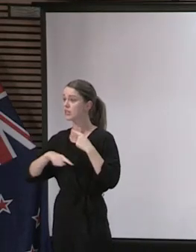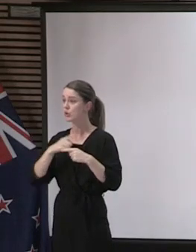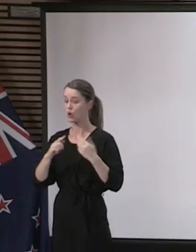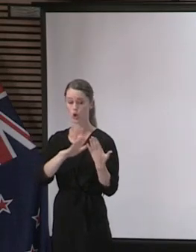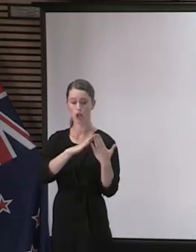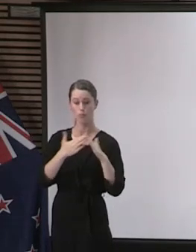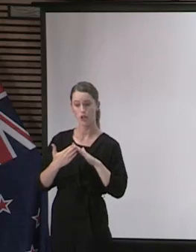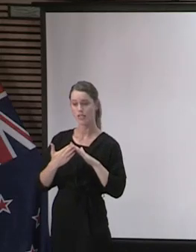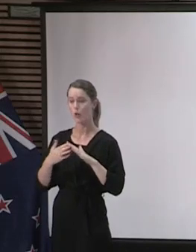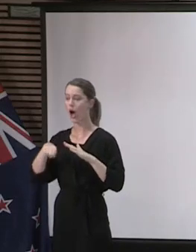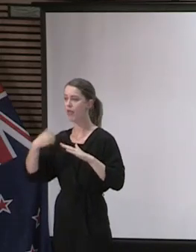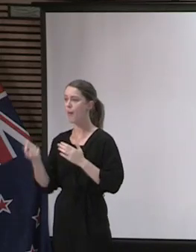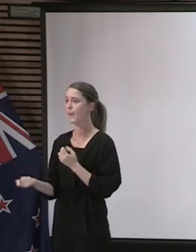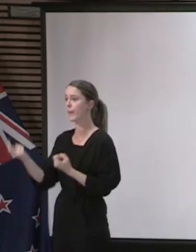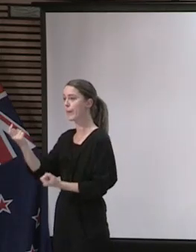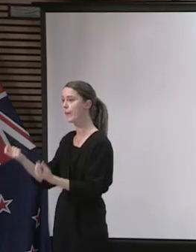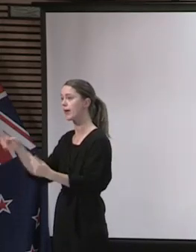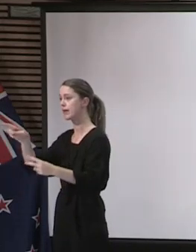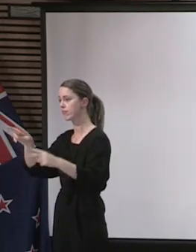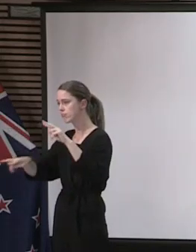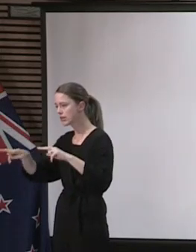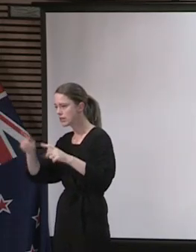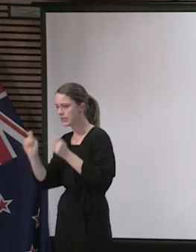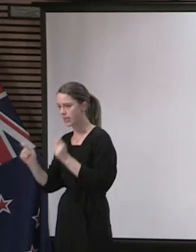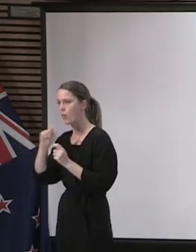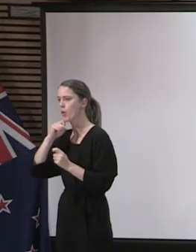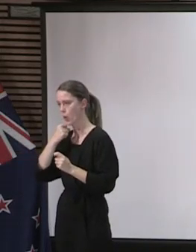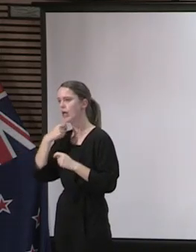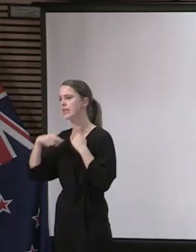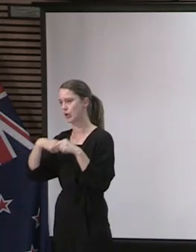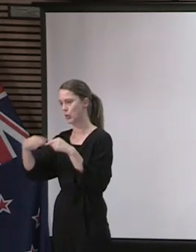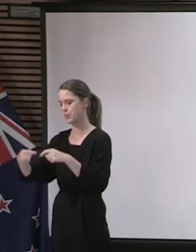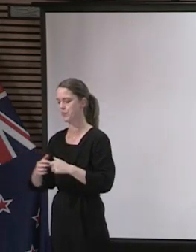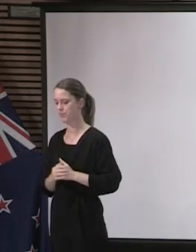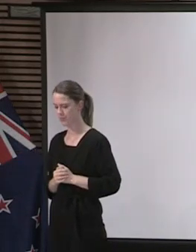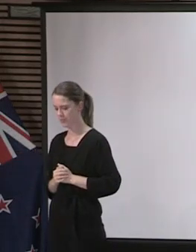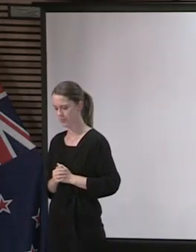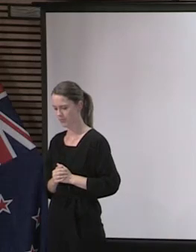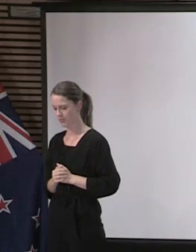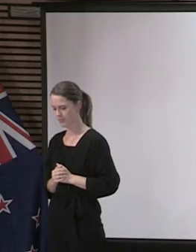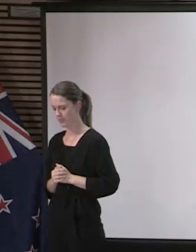undetected cases that might exist. We will continue to undertake community and other